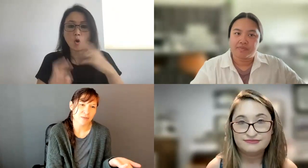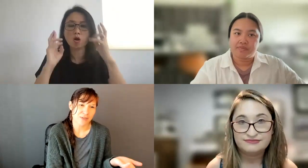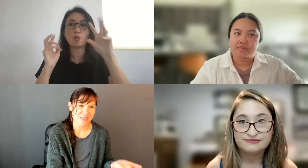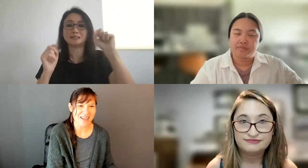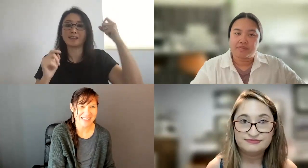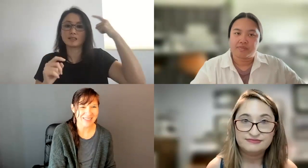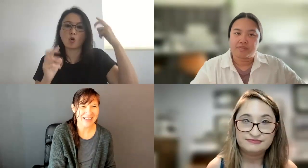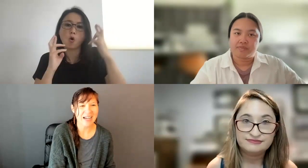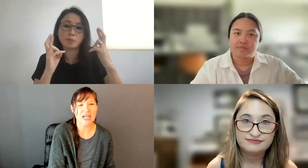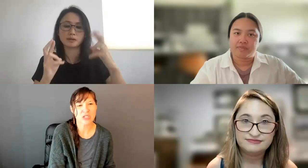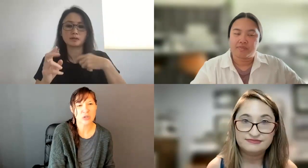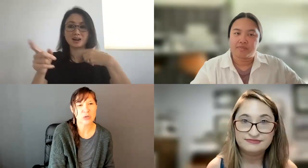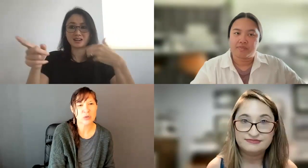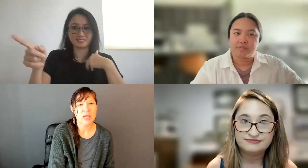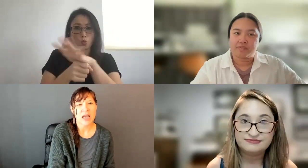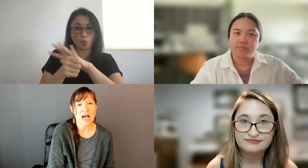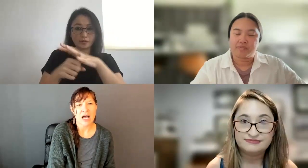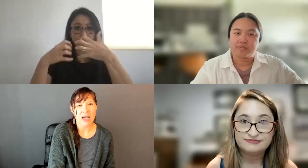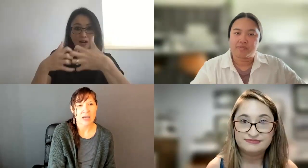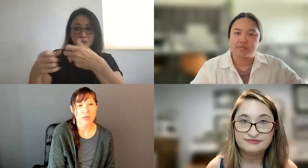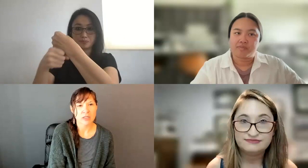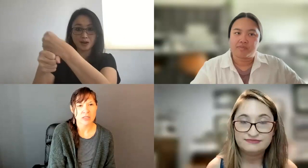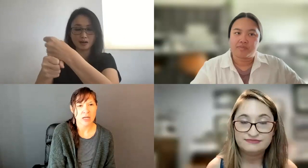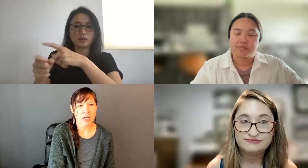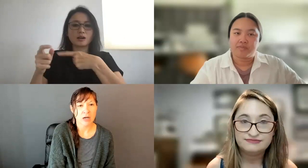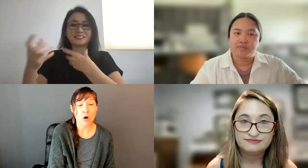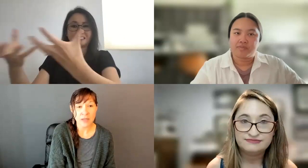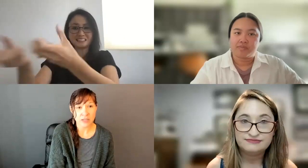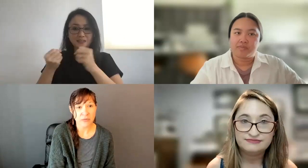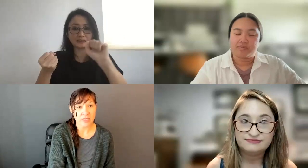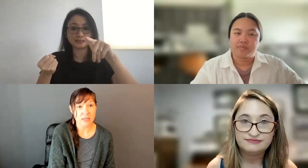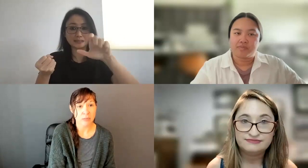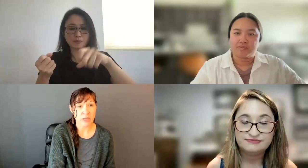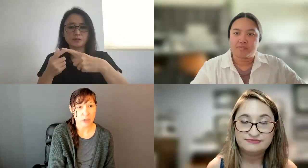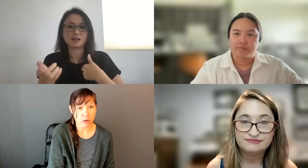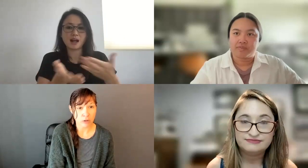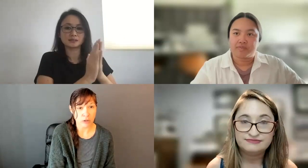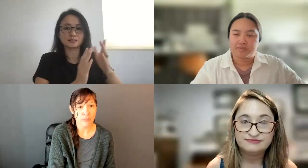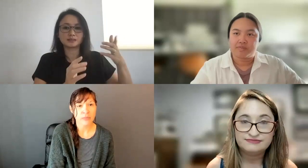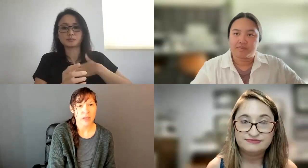Now what I'd been hoping to do was to go to a local factory, get some samples made, and then take them to my friends